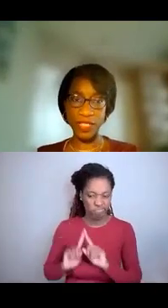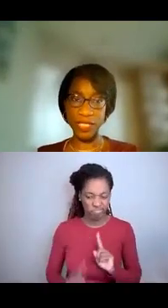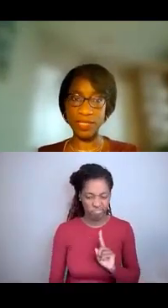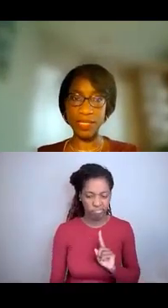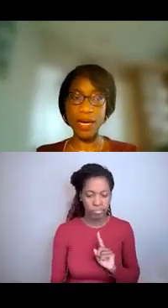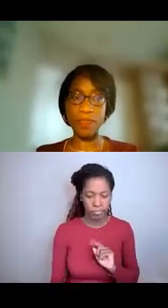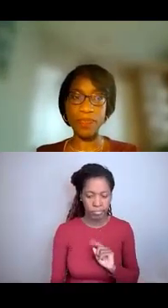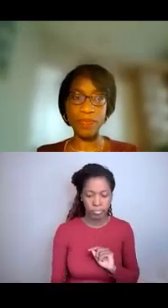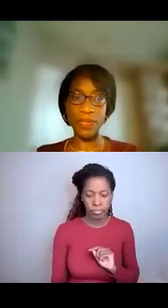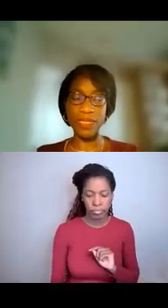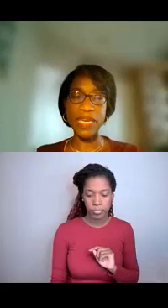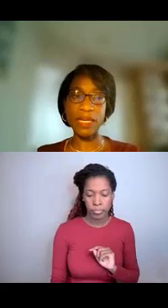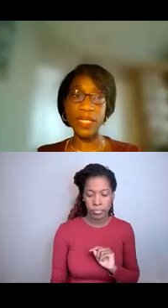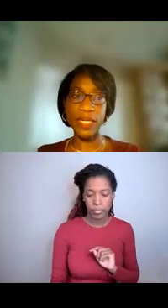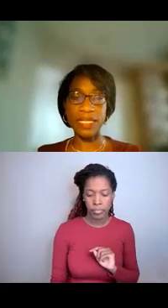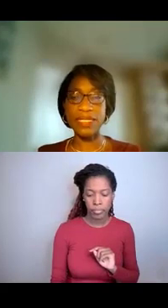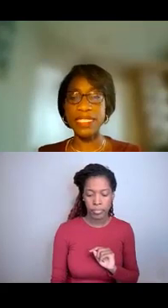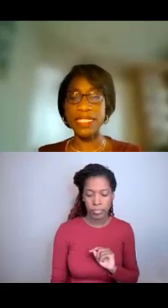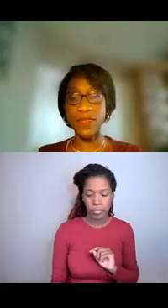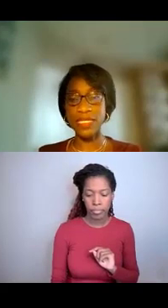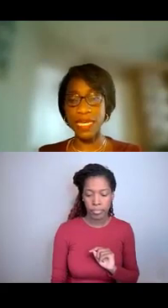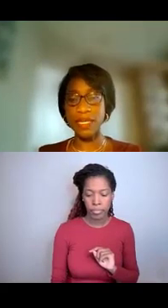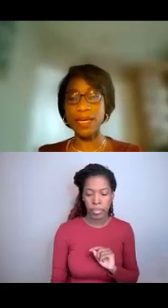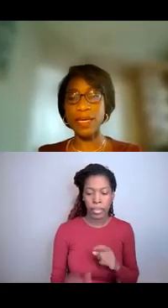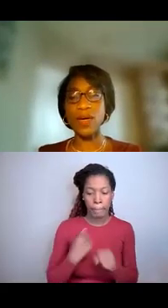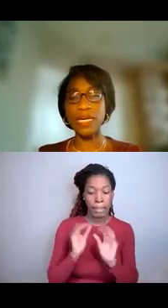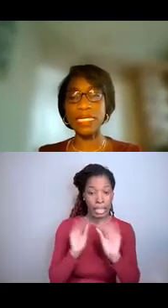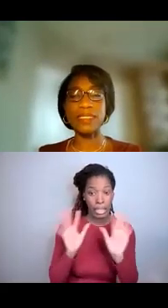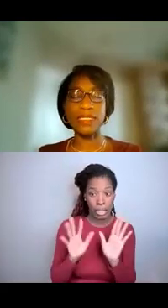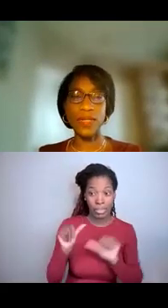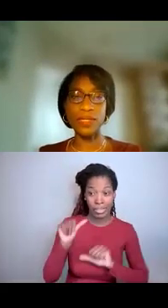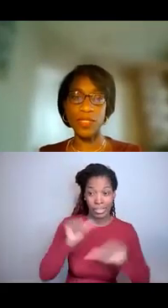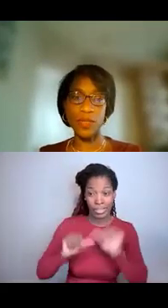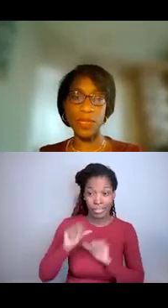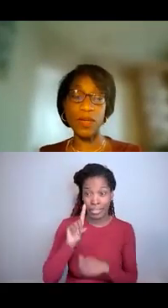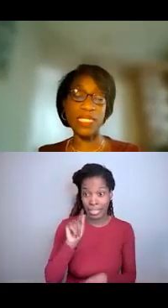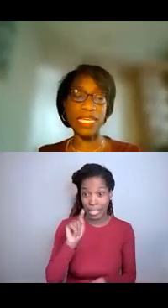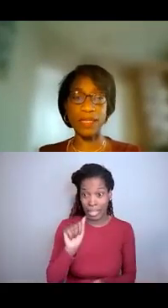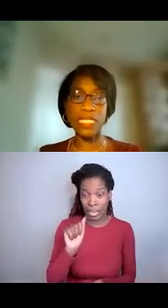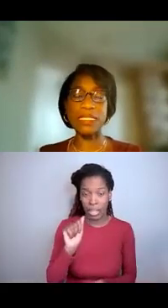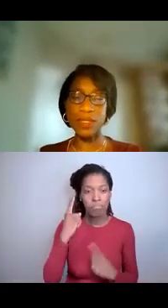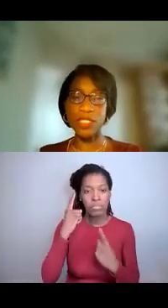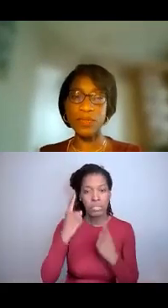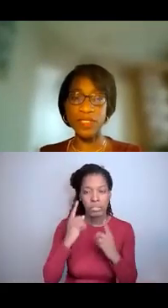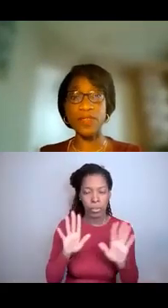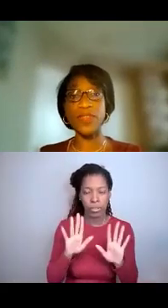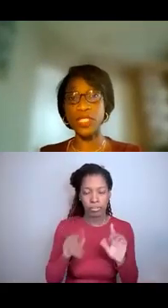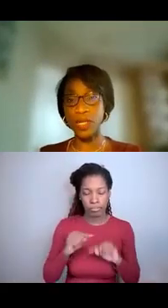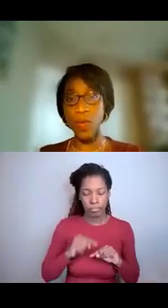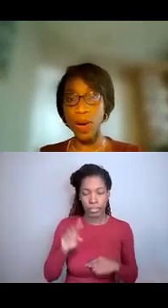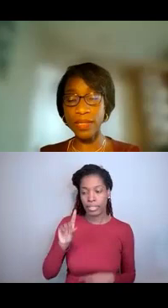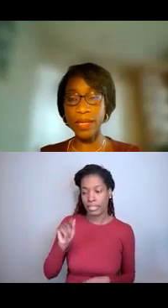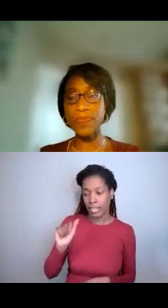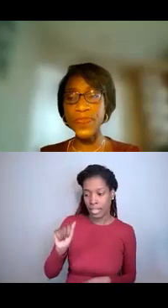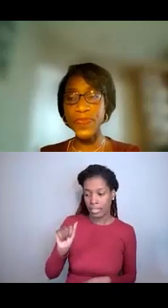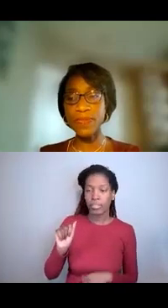And just to make it clear that scientific data are considered to be data that are considered to be a sufficient quality